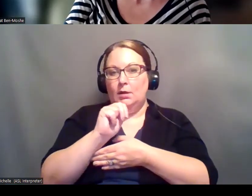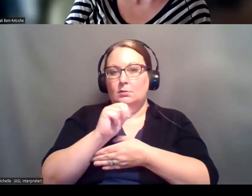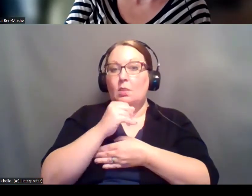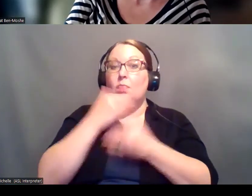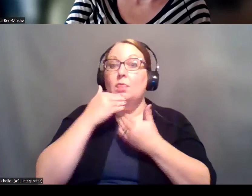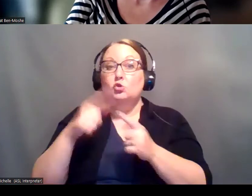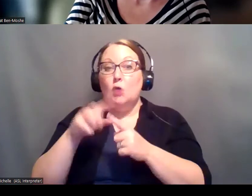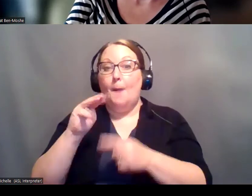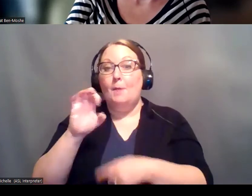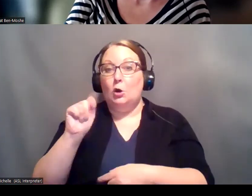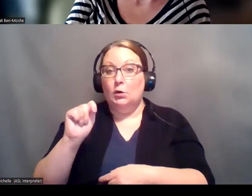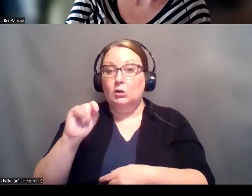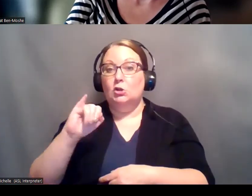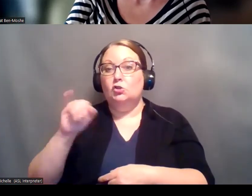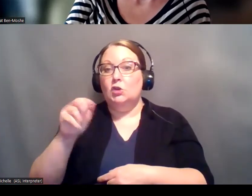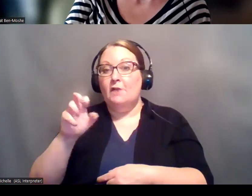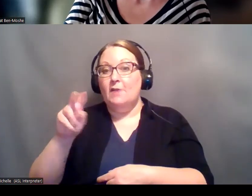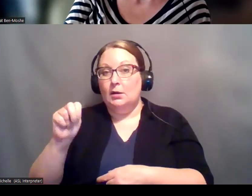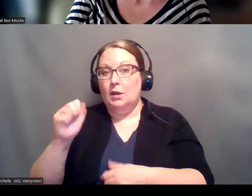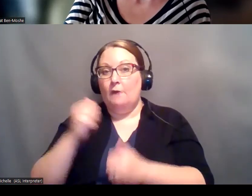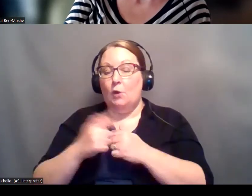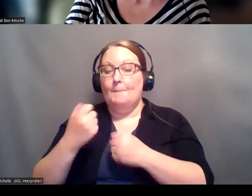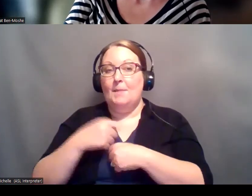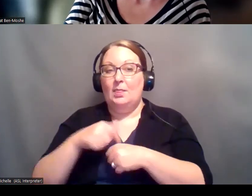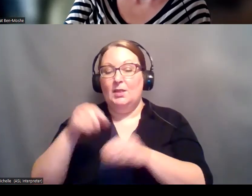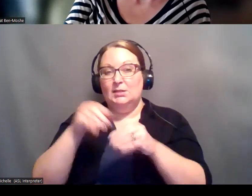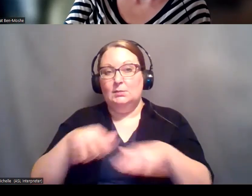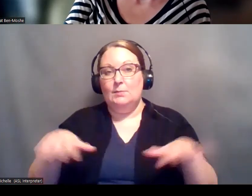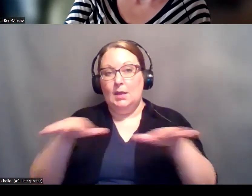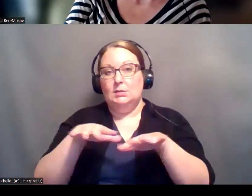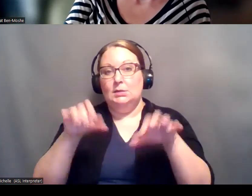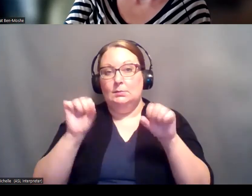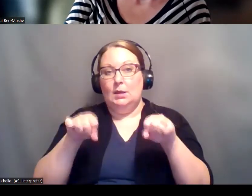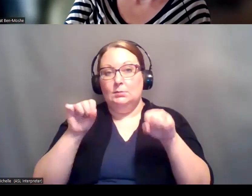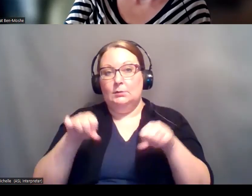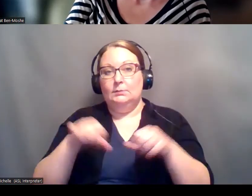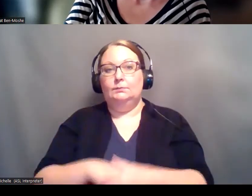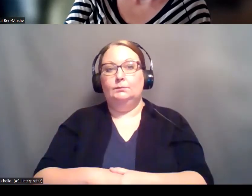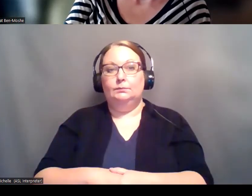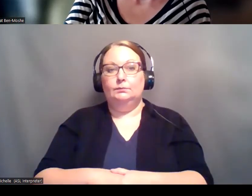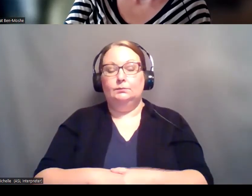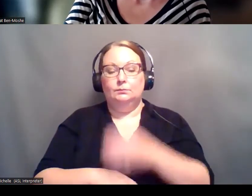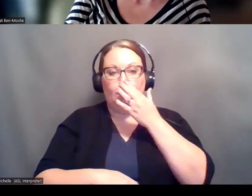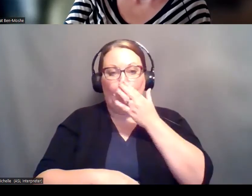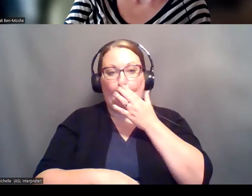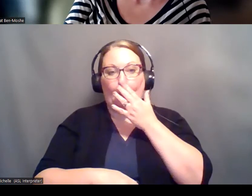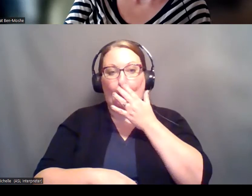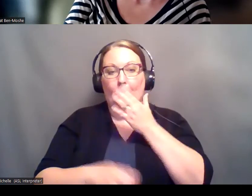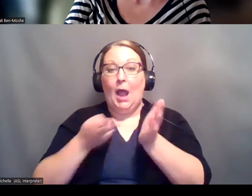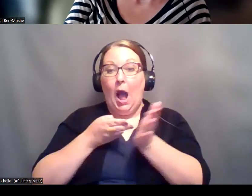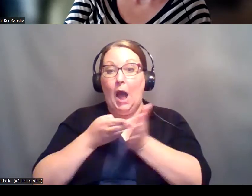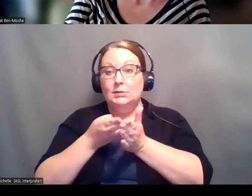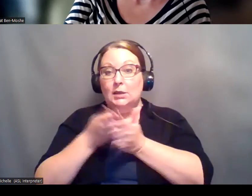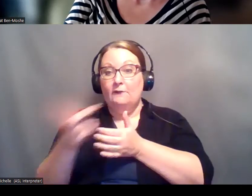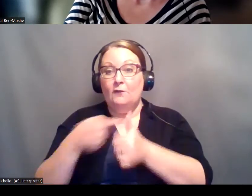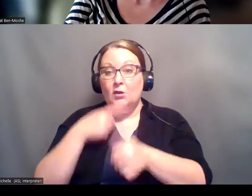and everyone involved in making this space possible. So honestly, the first time I read this report,